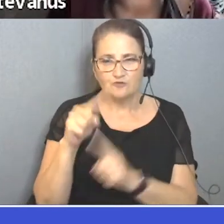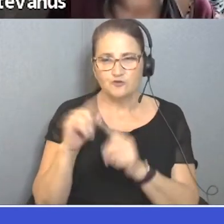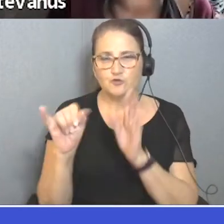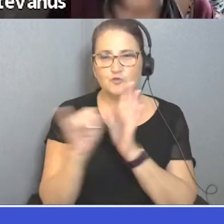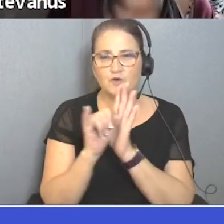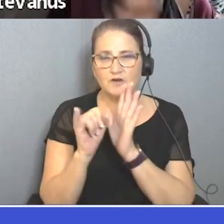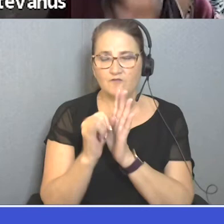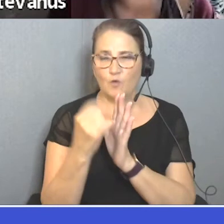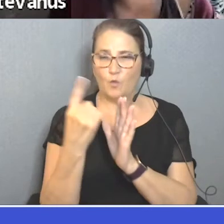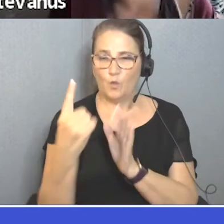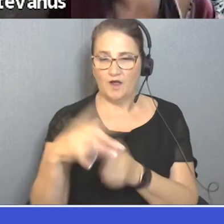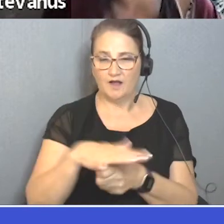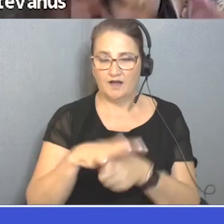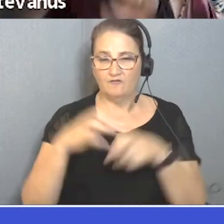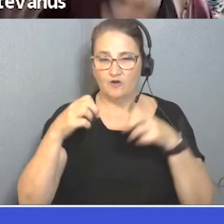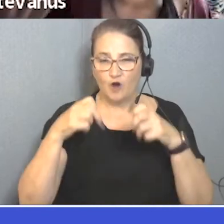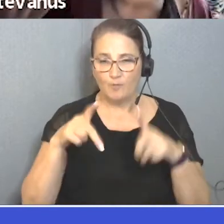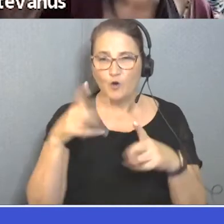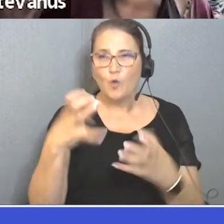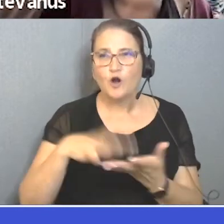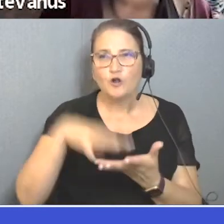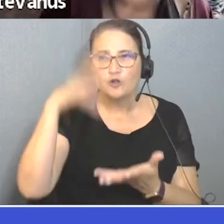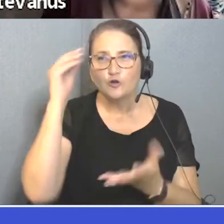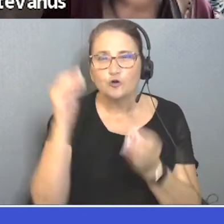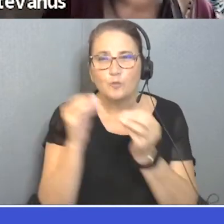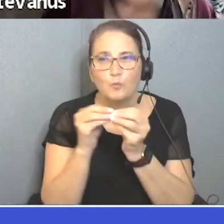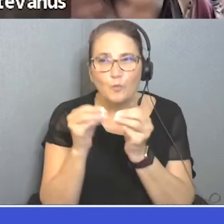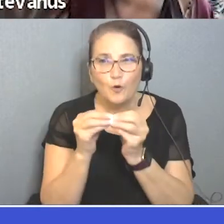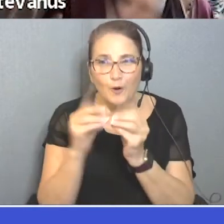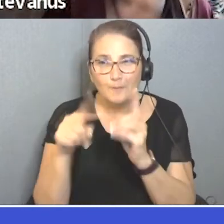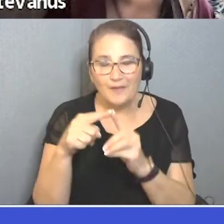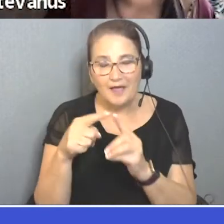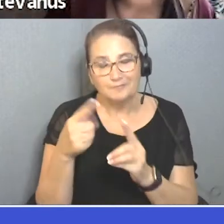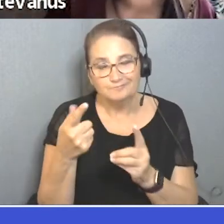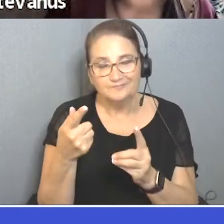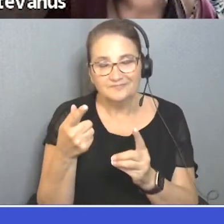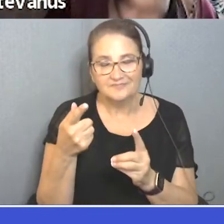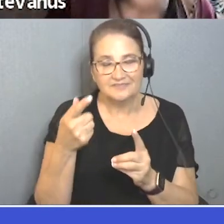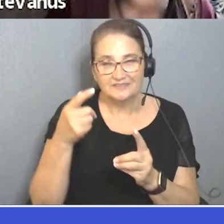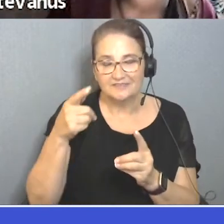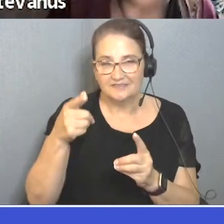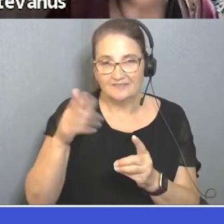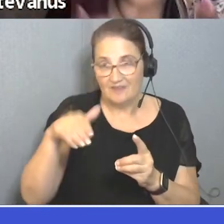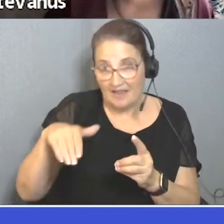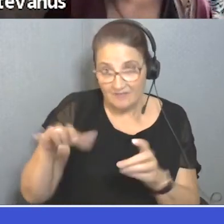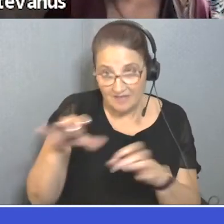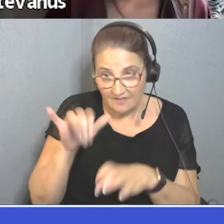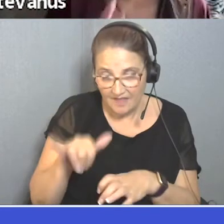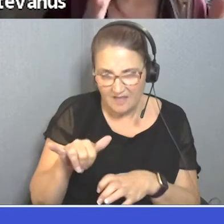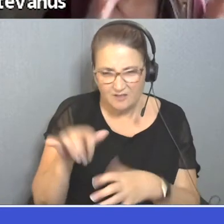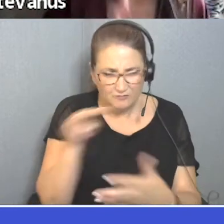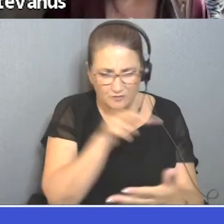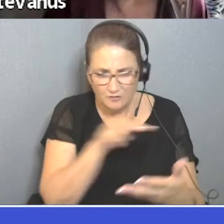canvases to identify an area of opportunity that you would be interested in learning more about. So pretty broad invitation, if you